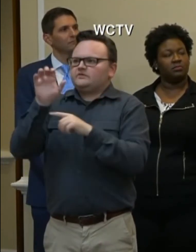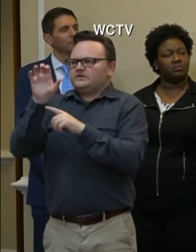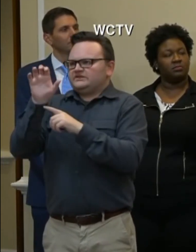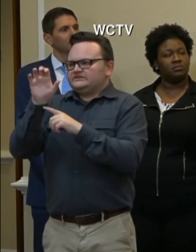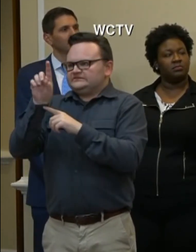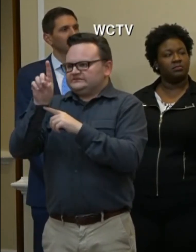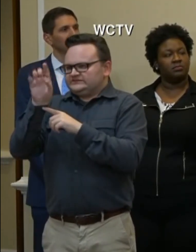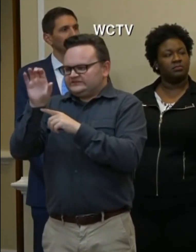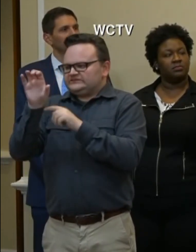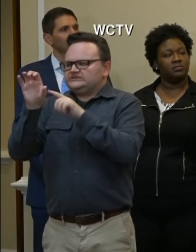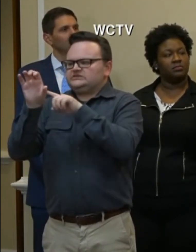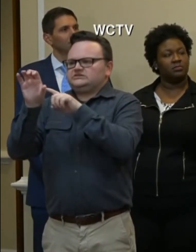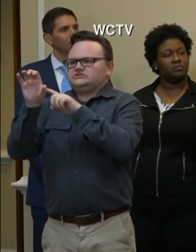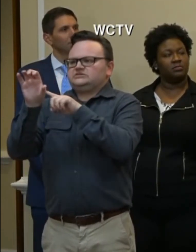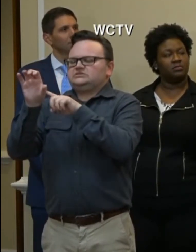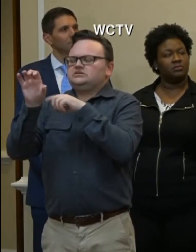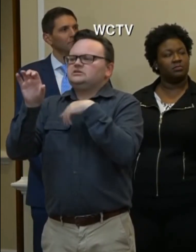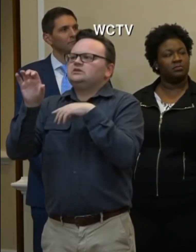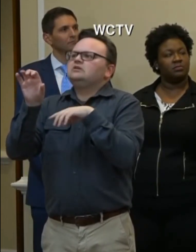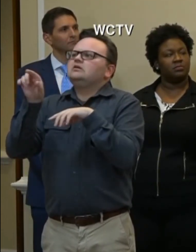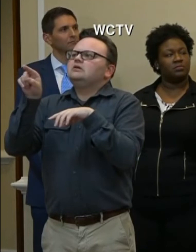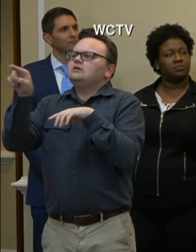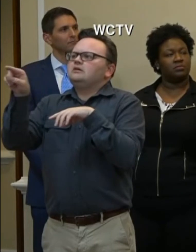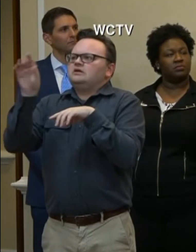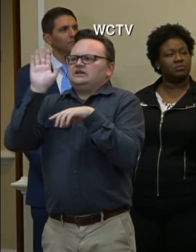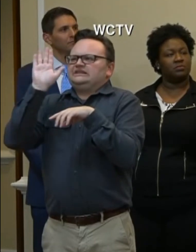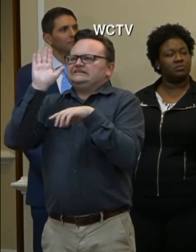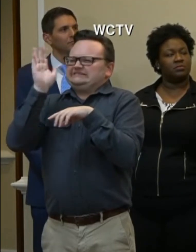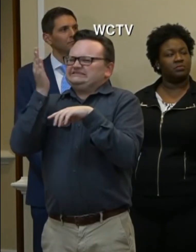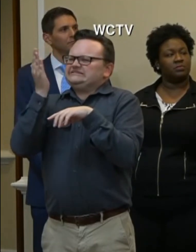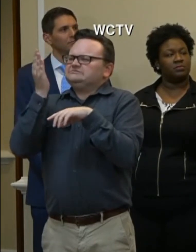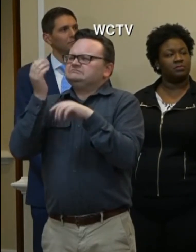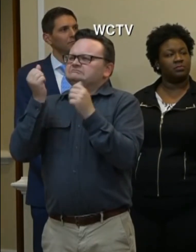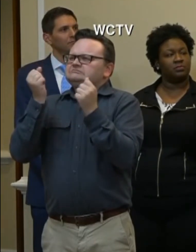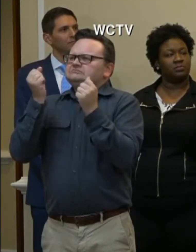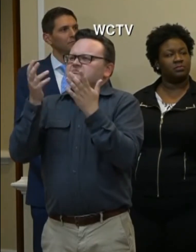done in a way that would have led to a lot of false positives and so that is